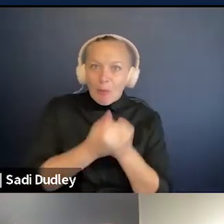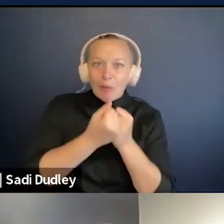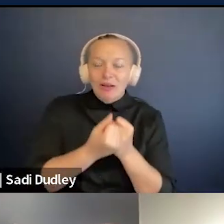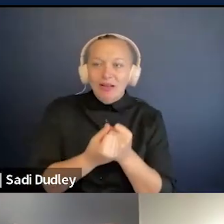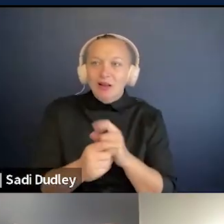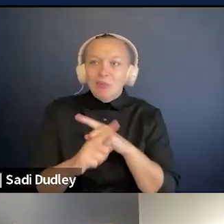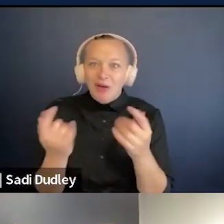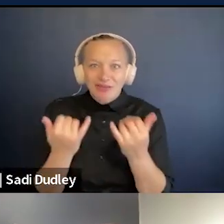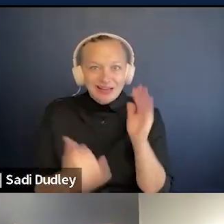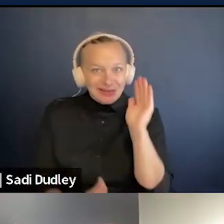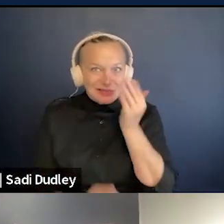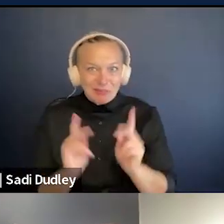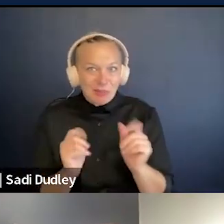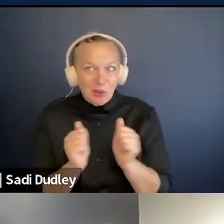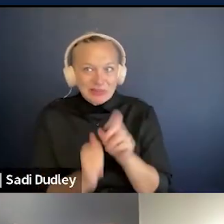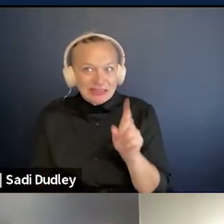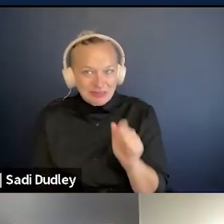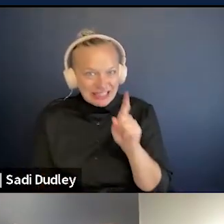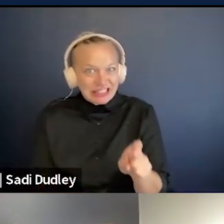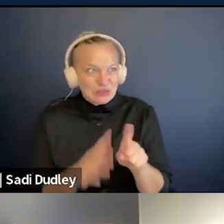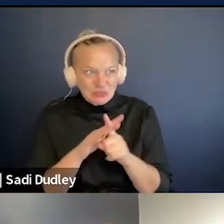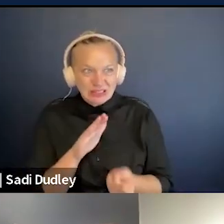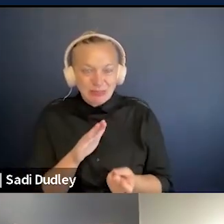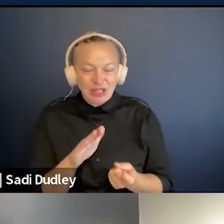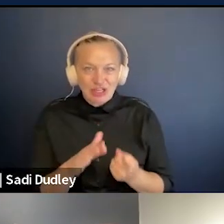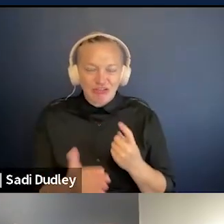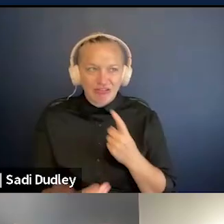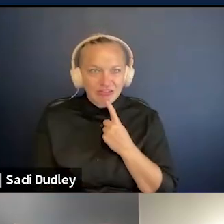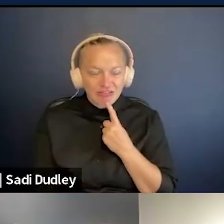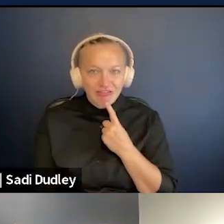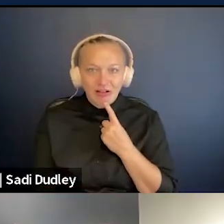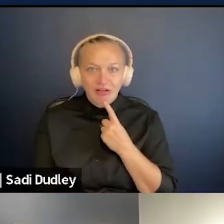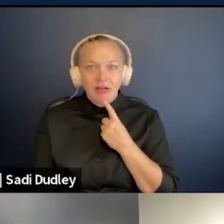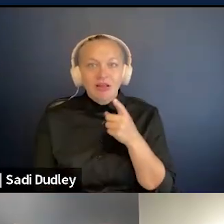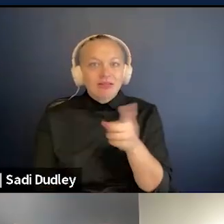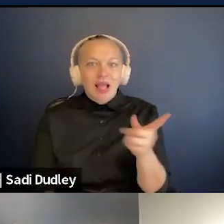Or… they don't want to. screw the numbers.